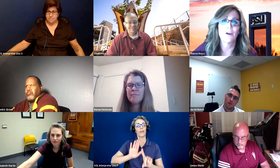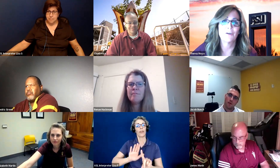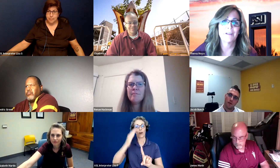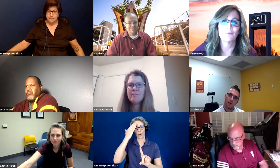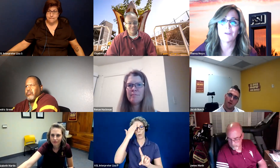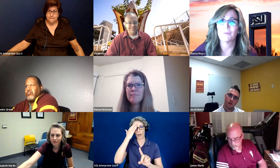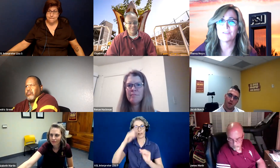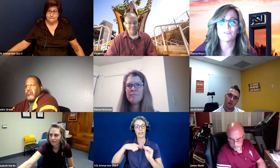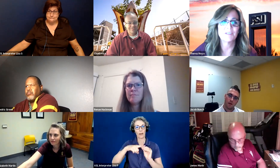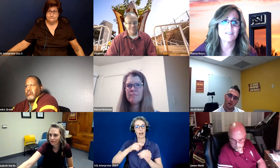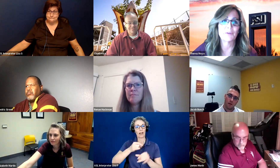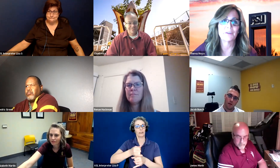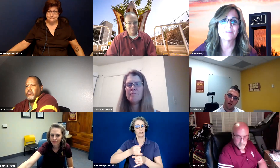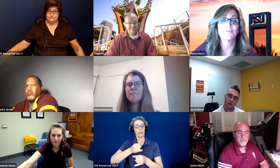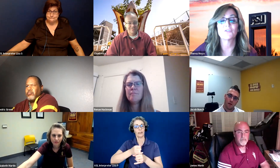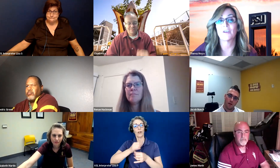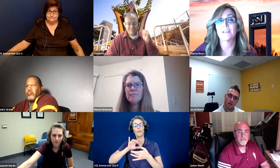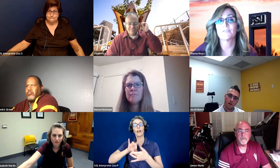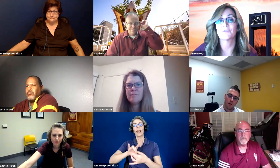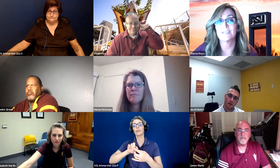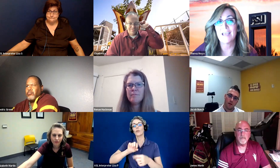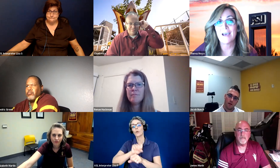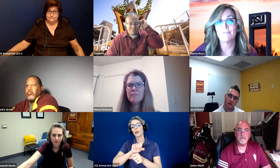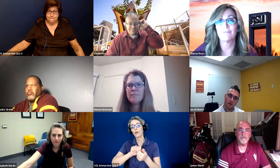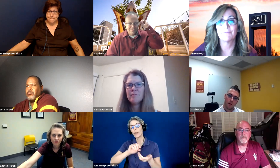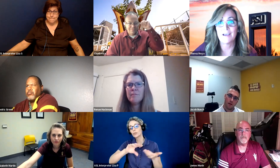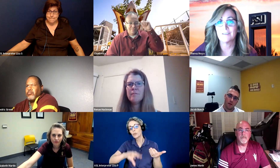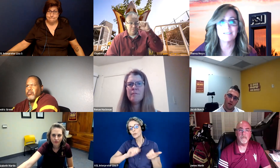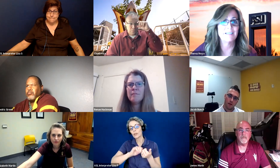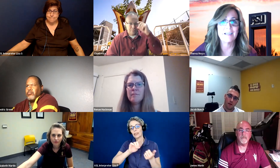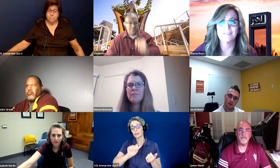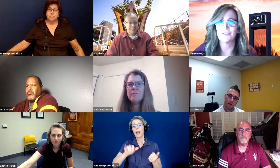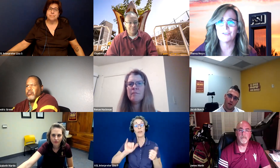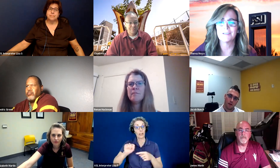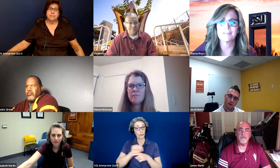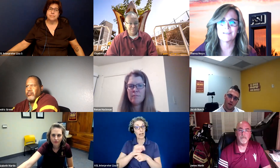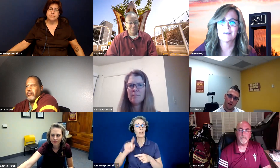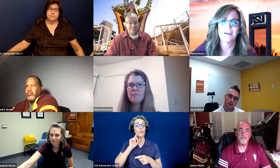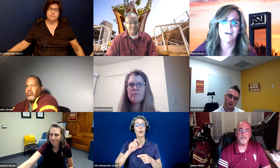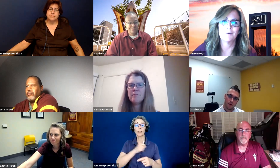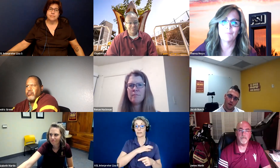regarding working with students with disabilities. So this training is for staff, faculty and students.